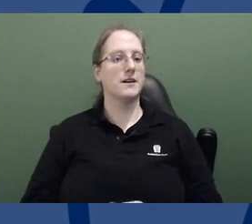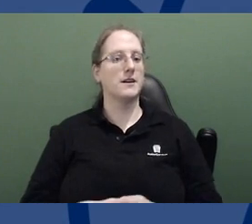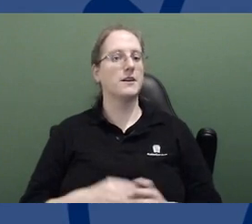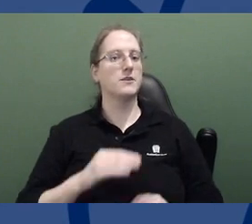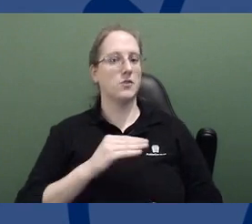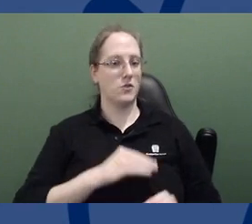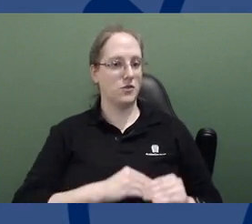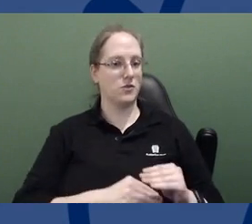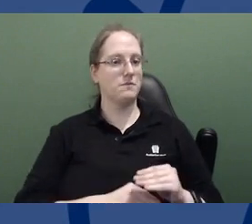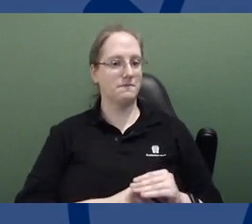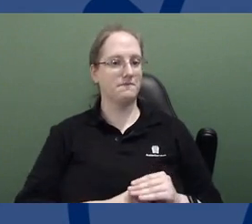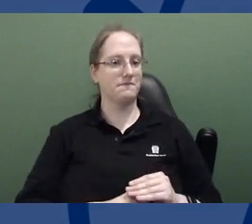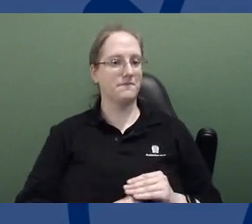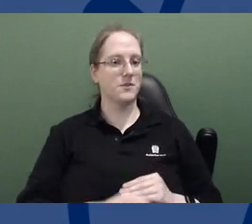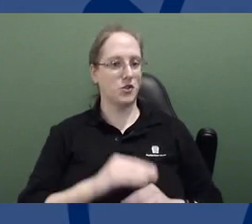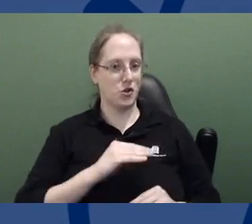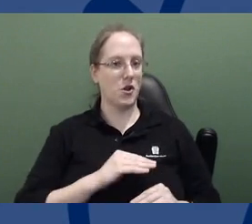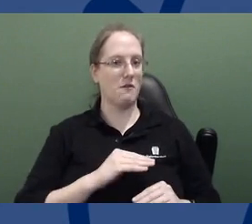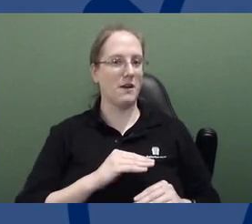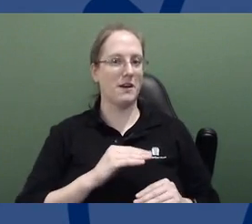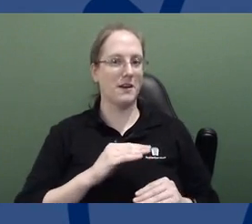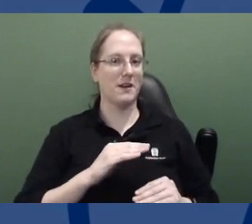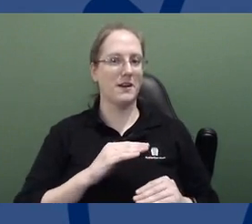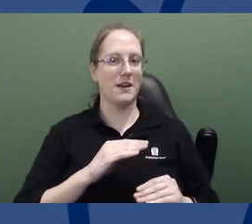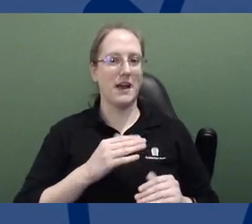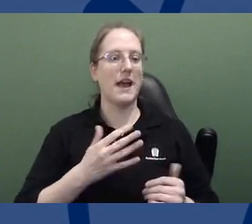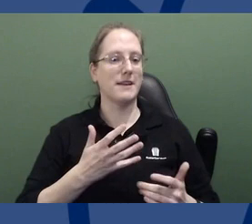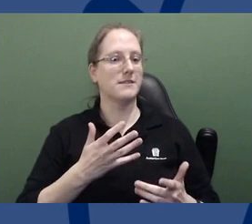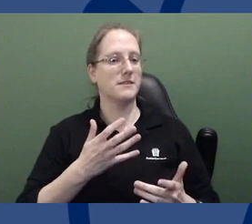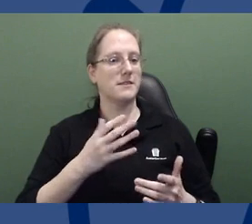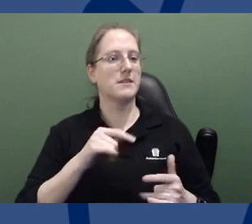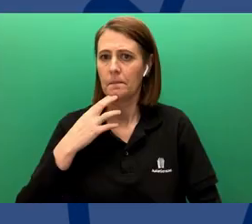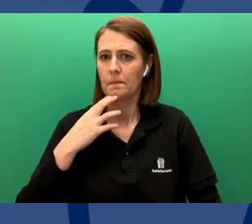was ‑ this was a tricky case that emerged with Job Keeper as well and I know the Job